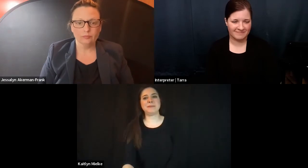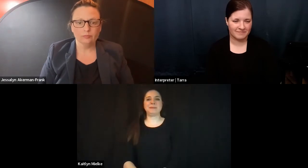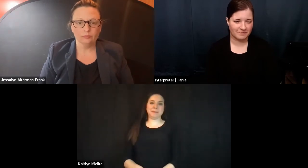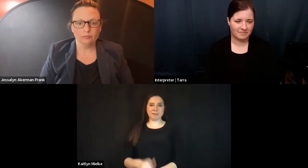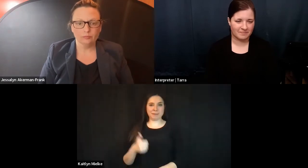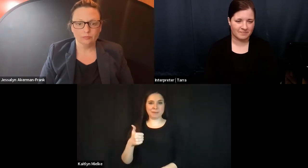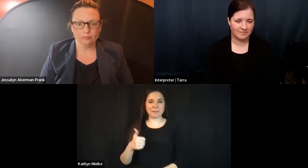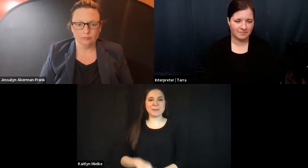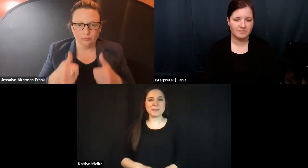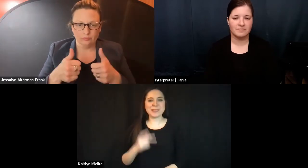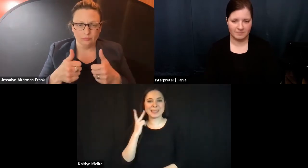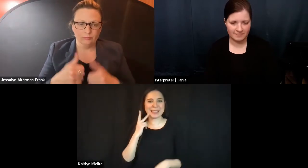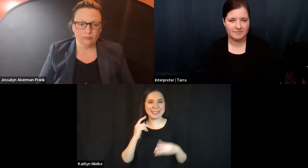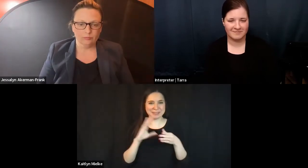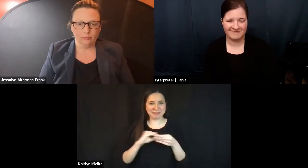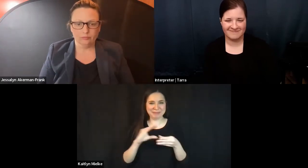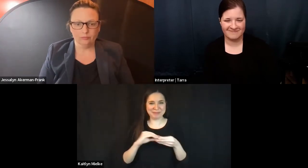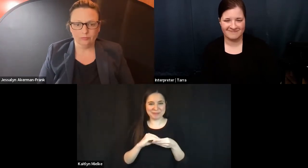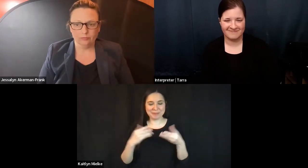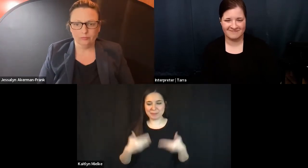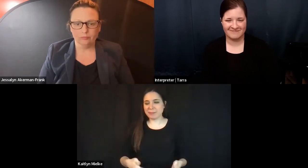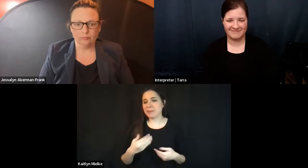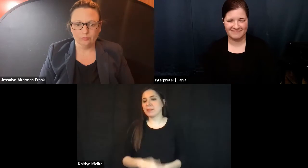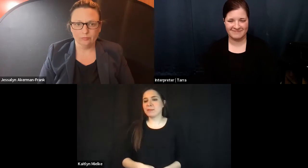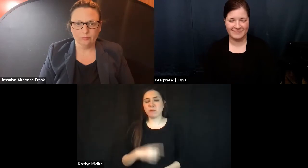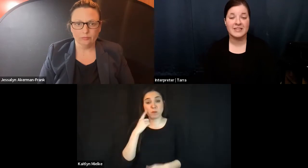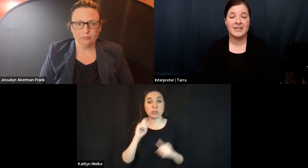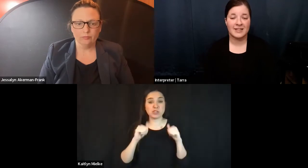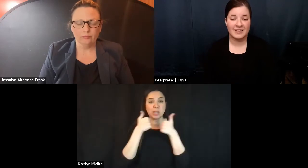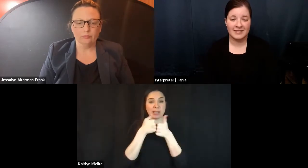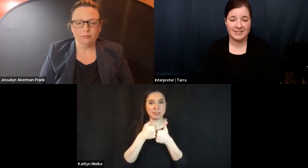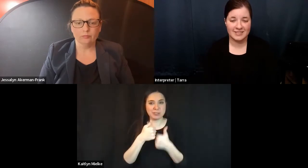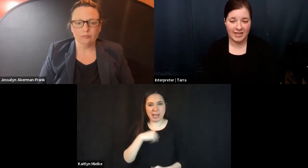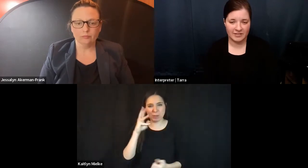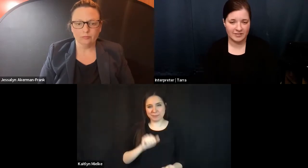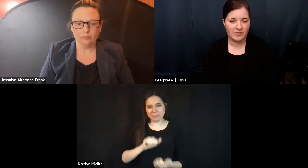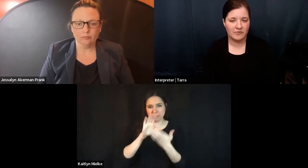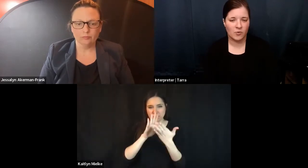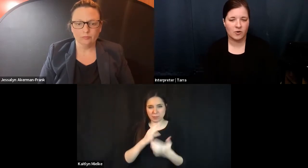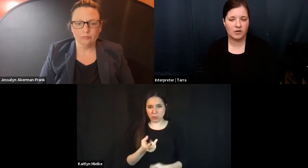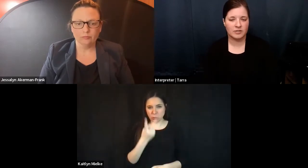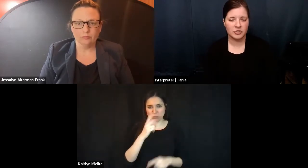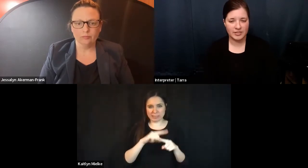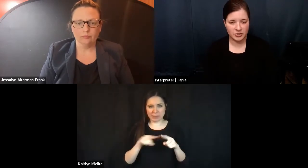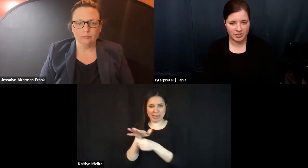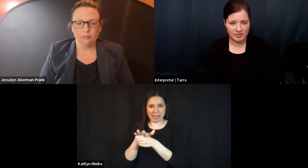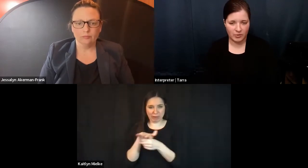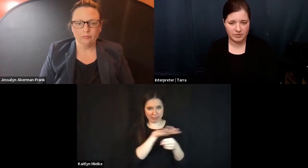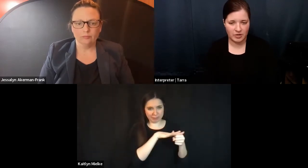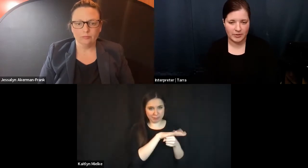So I have spotlighted Kaitlyn.